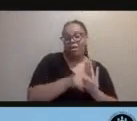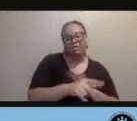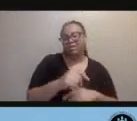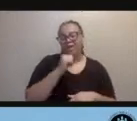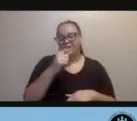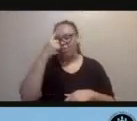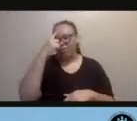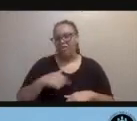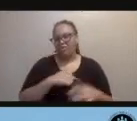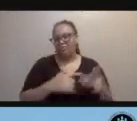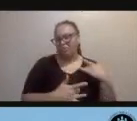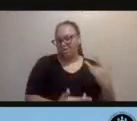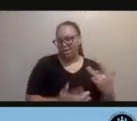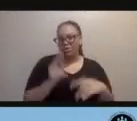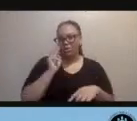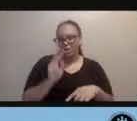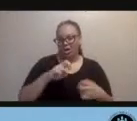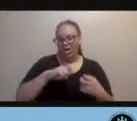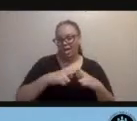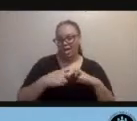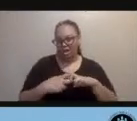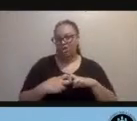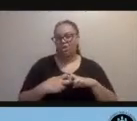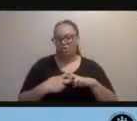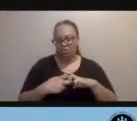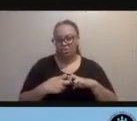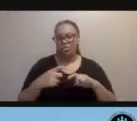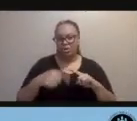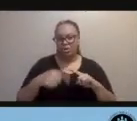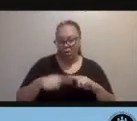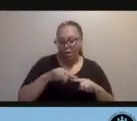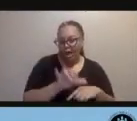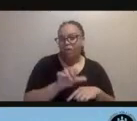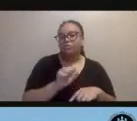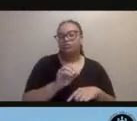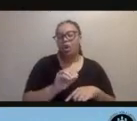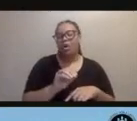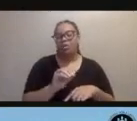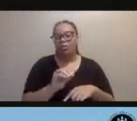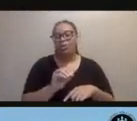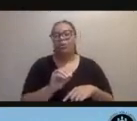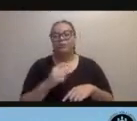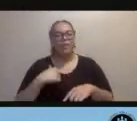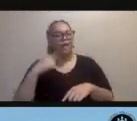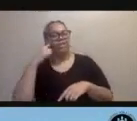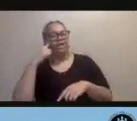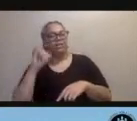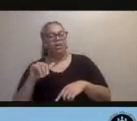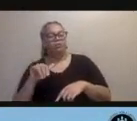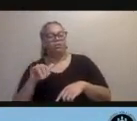WHO IS POTENTIALLY NEGATIVELY IMPACTED BY IT.